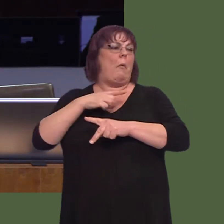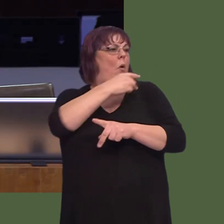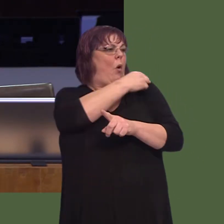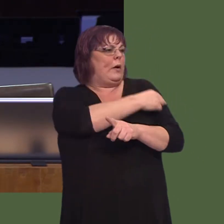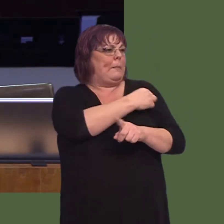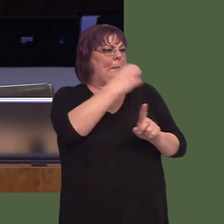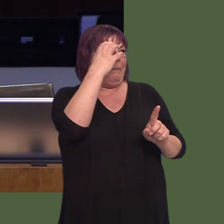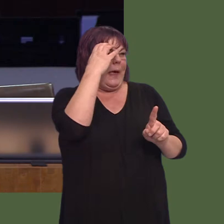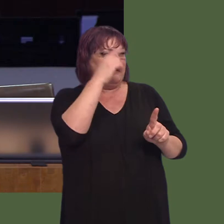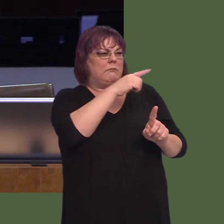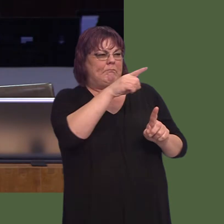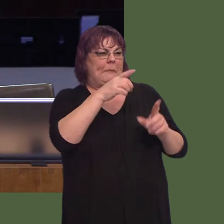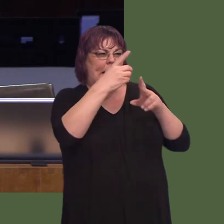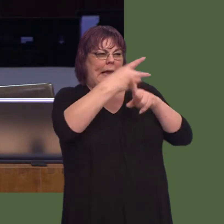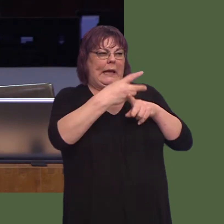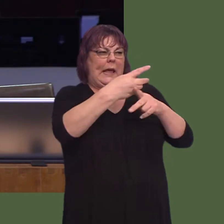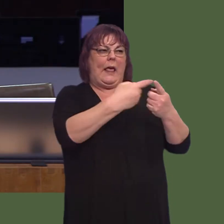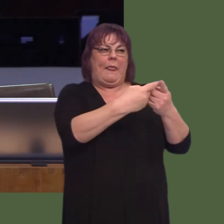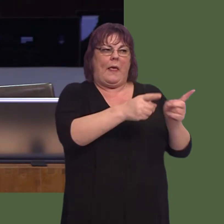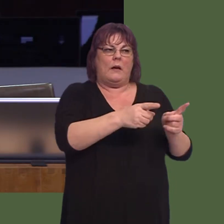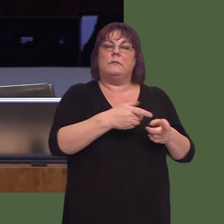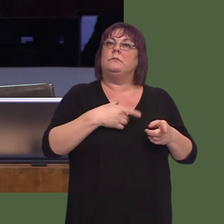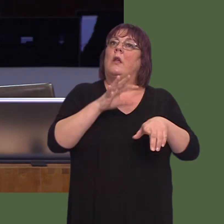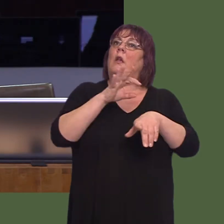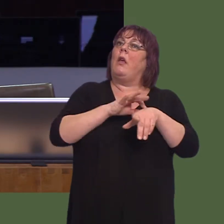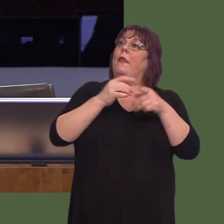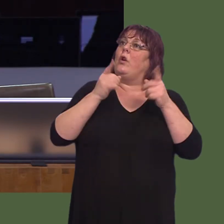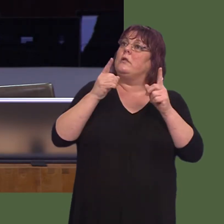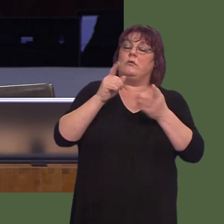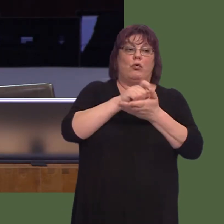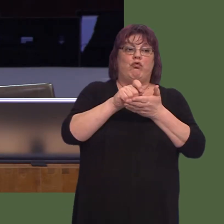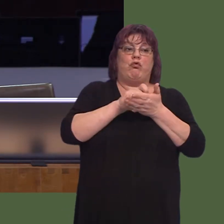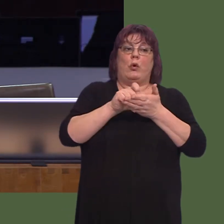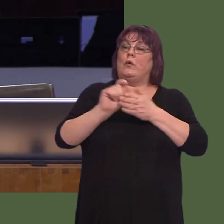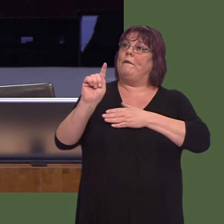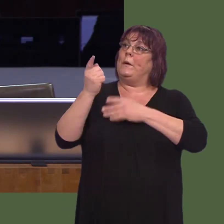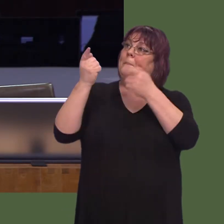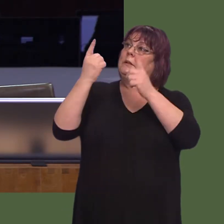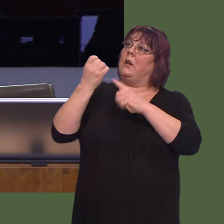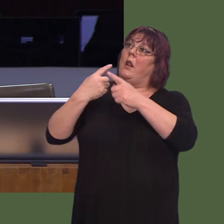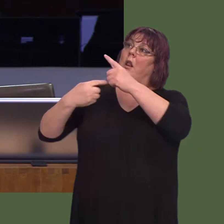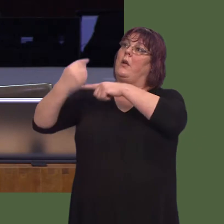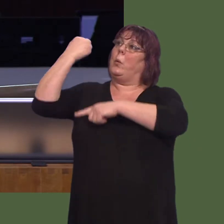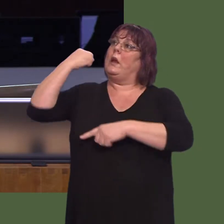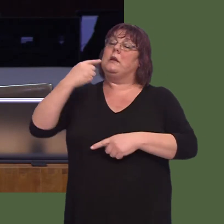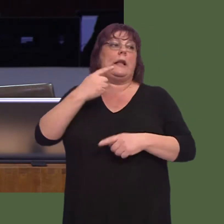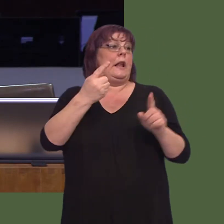hospital care. The consultants who wrote to the First Minister last week said that emergency departments